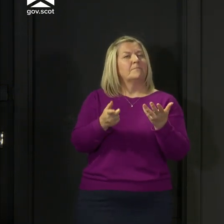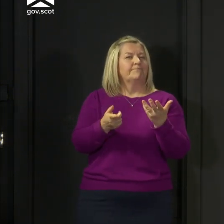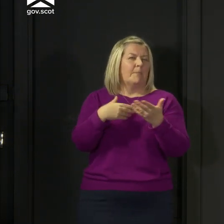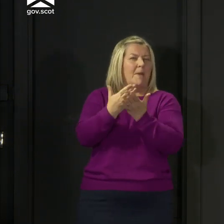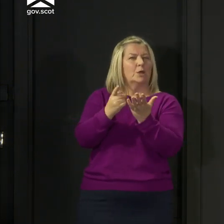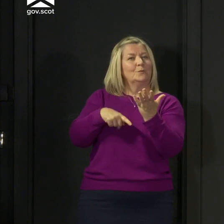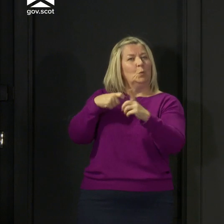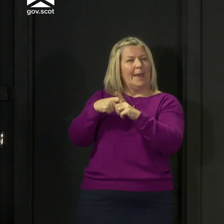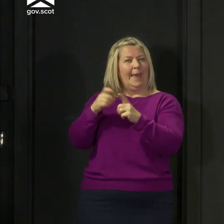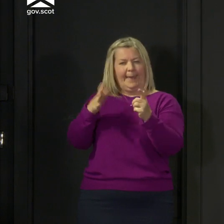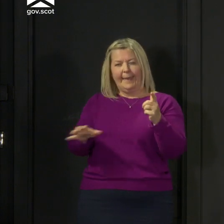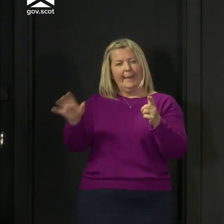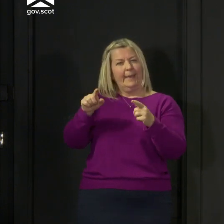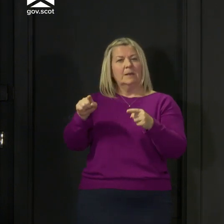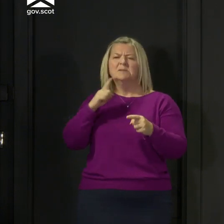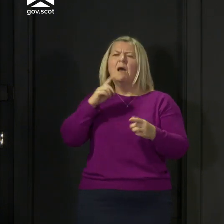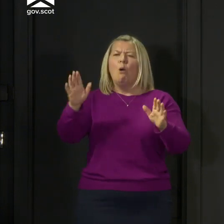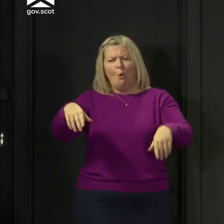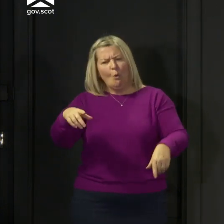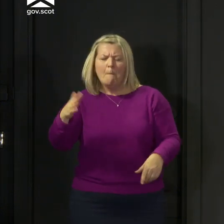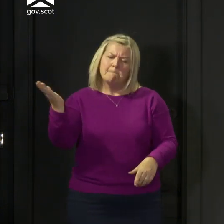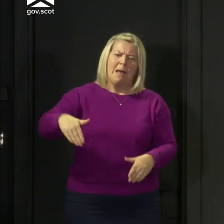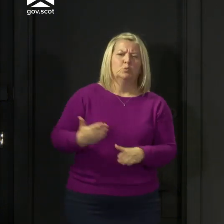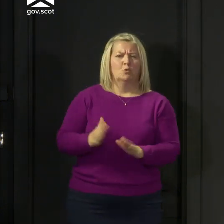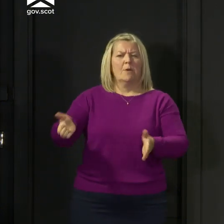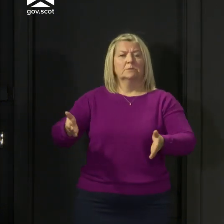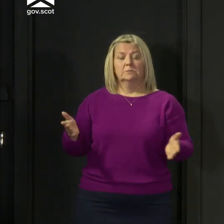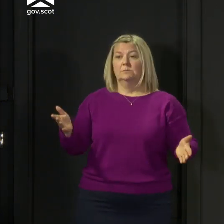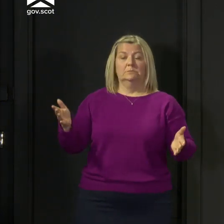workers being told that they are expected to go back to work before workplace guidance